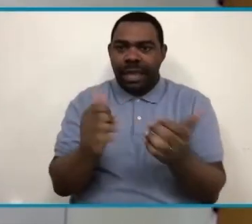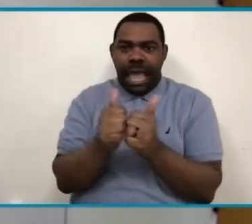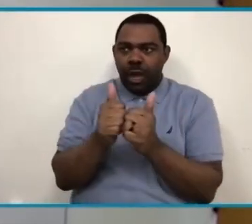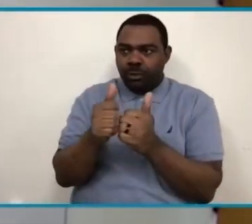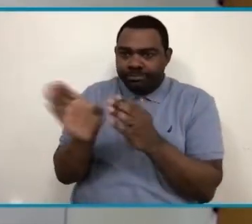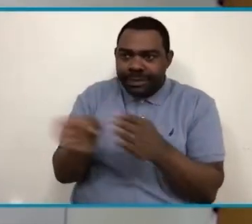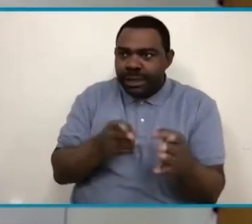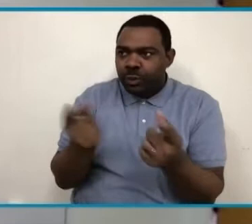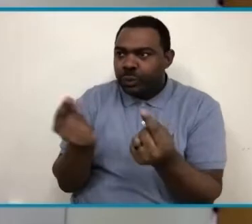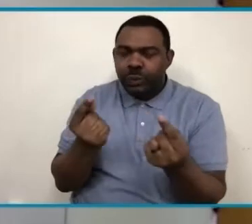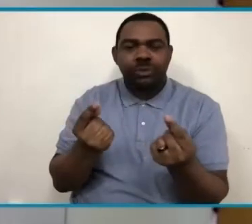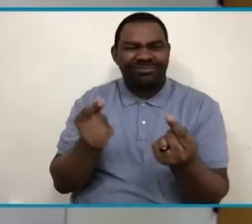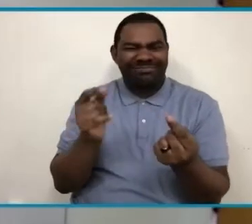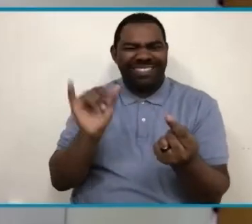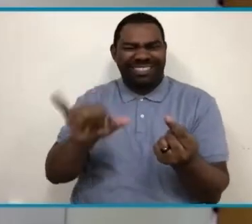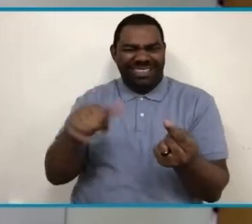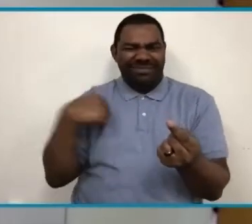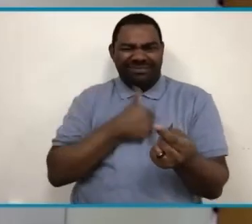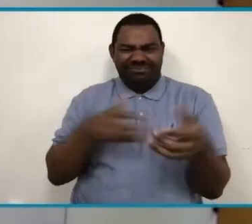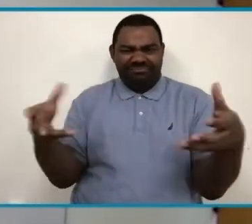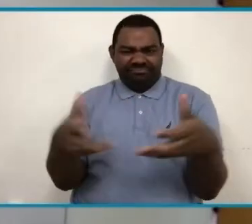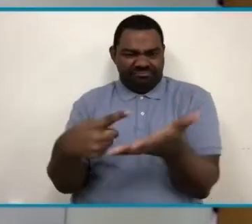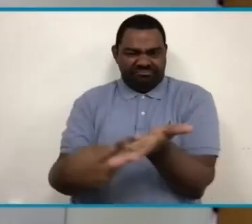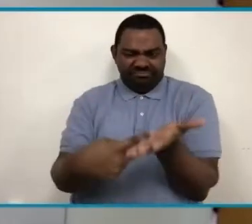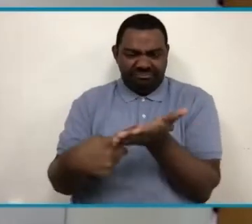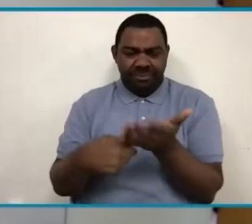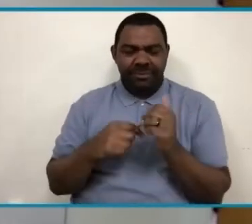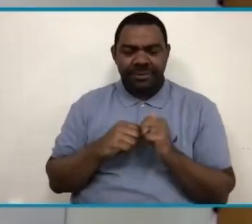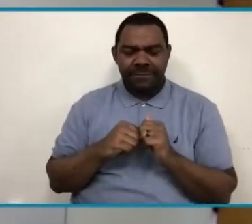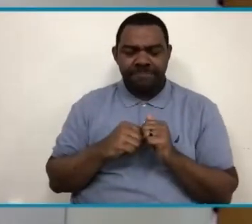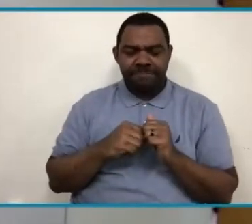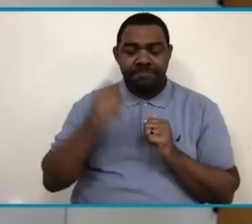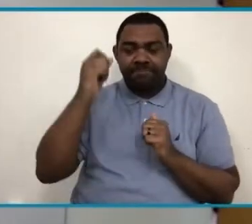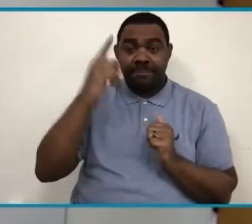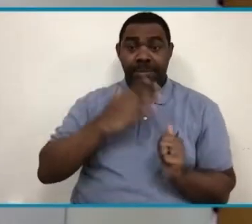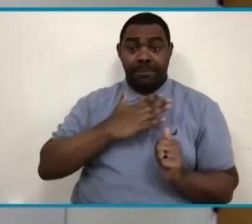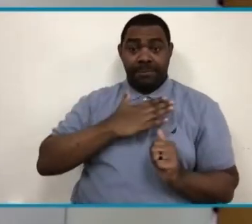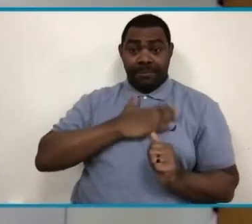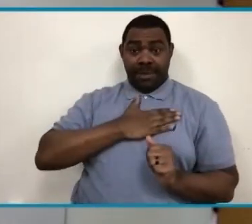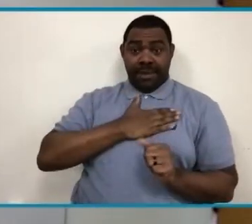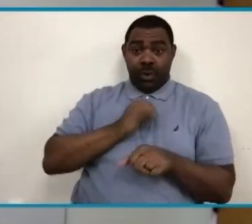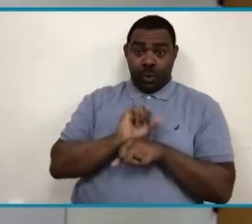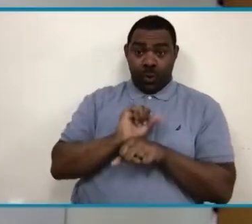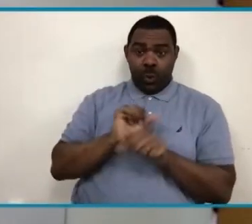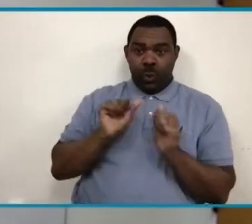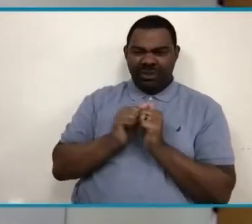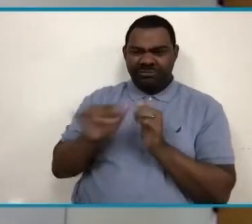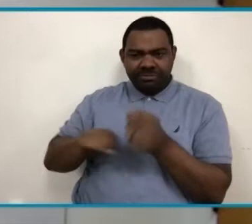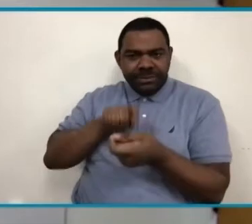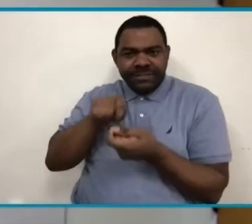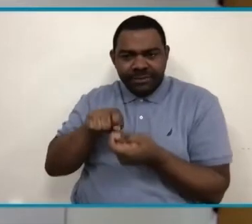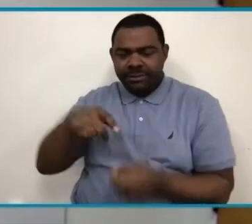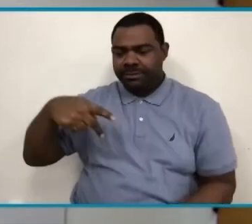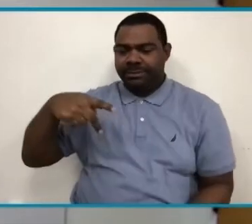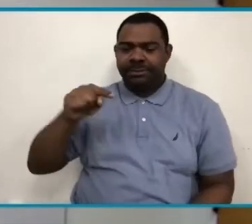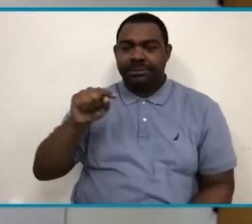So in the context of my own work with post-traumatic stress disorder, I've been working on a